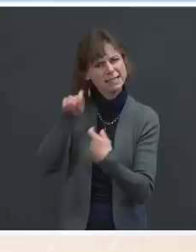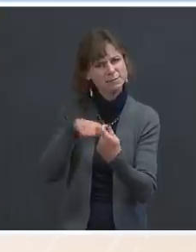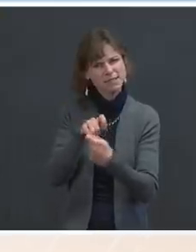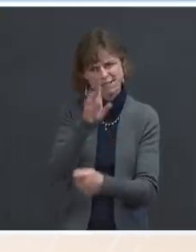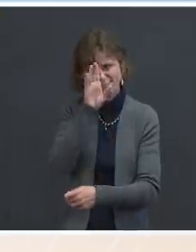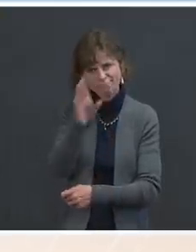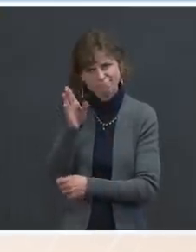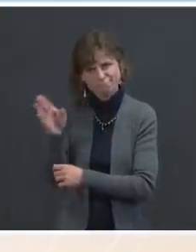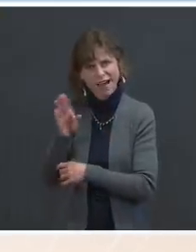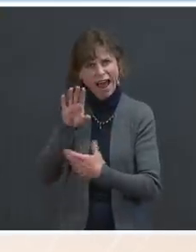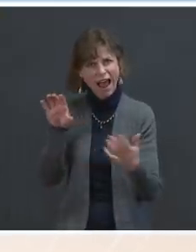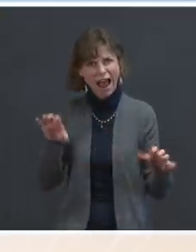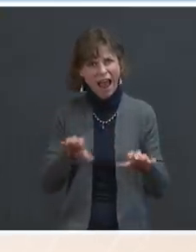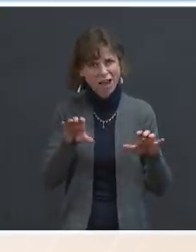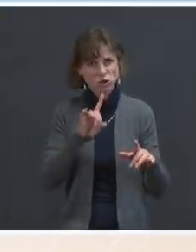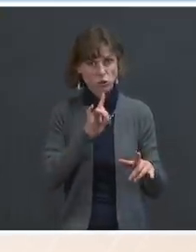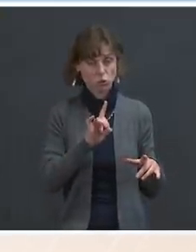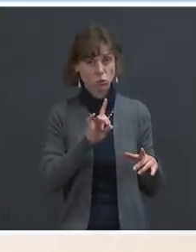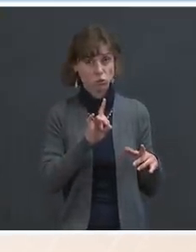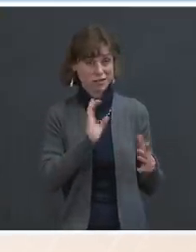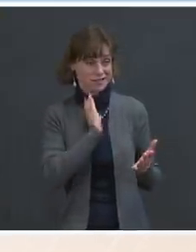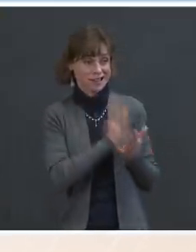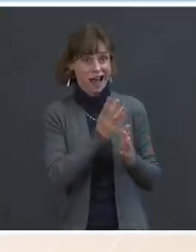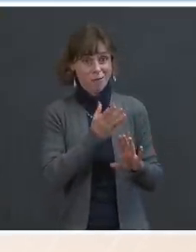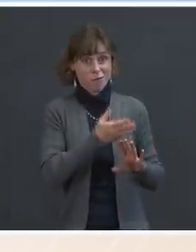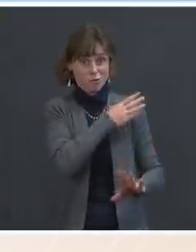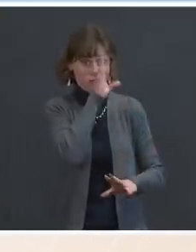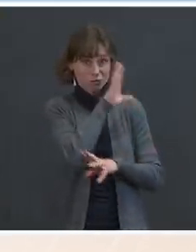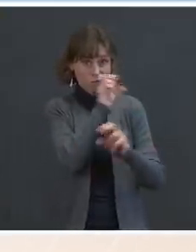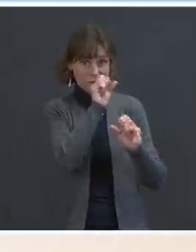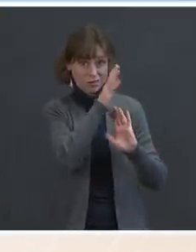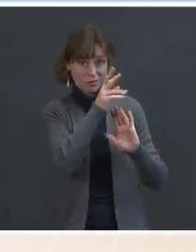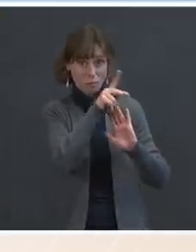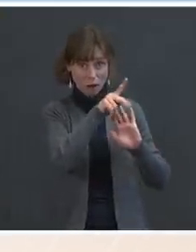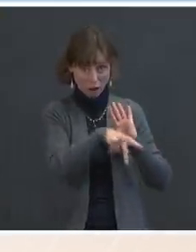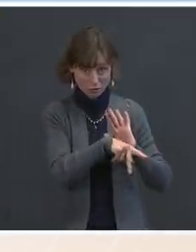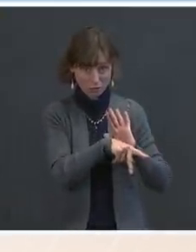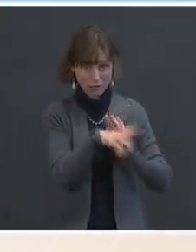undo the previous administration's policies and to advance a new vision of immigration.